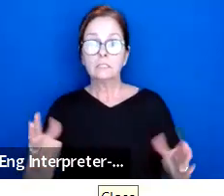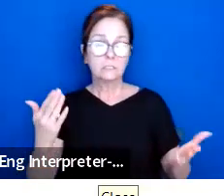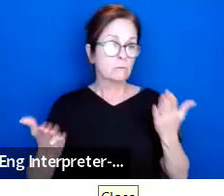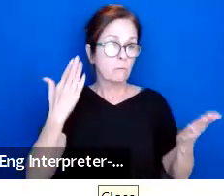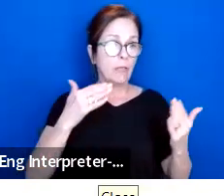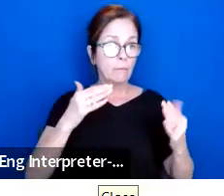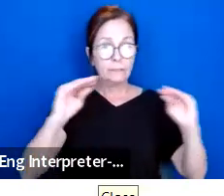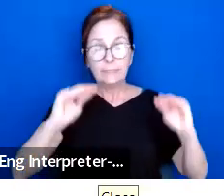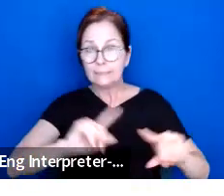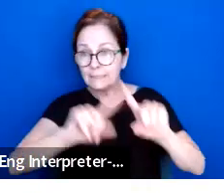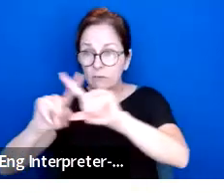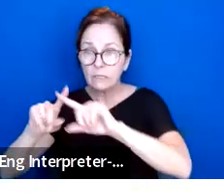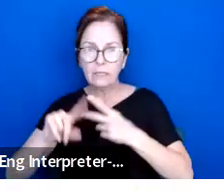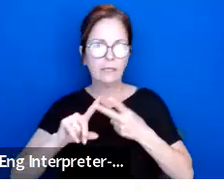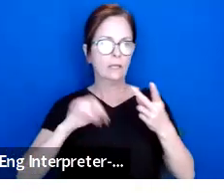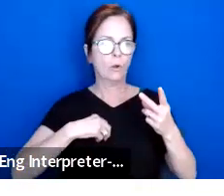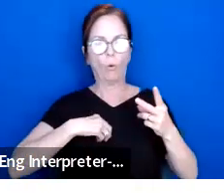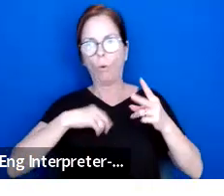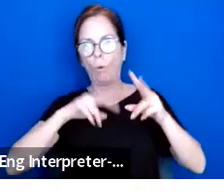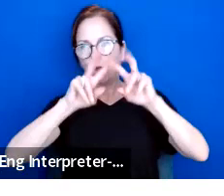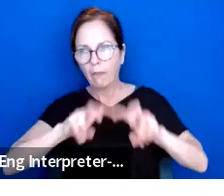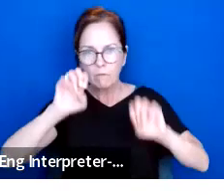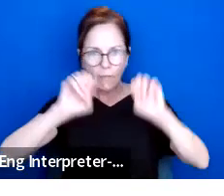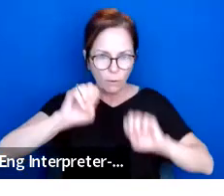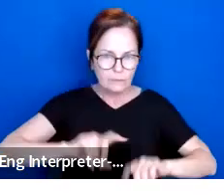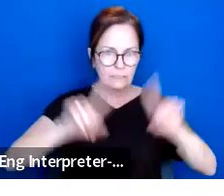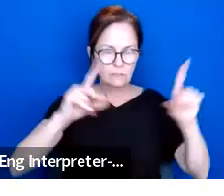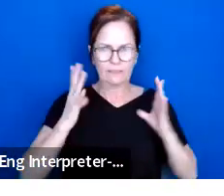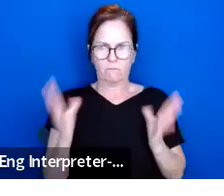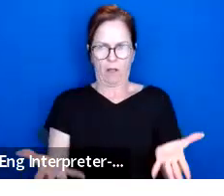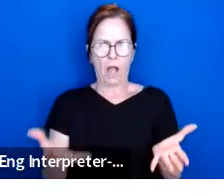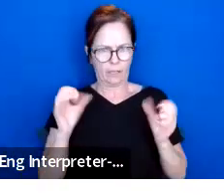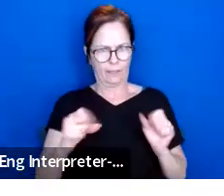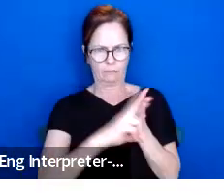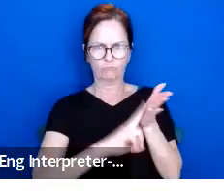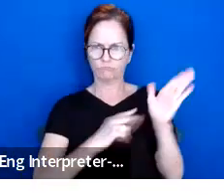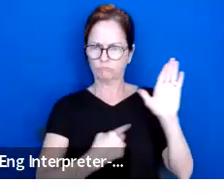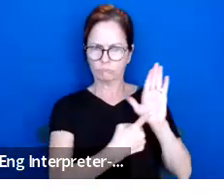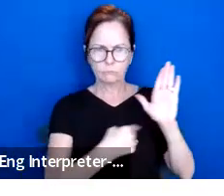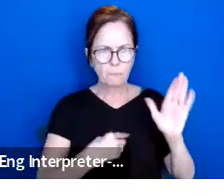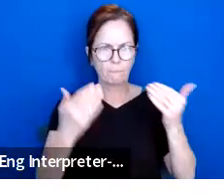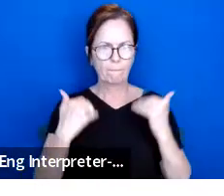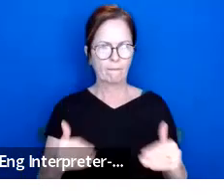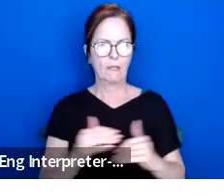That's all allowable. Under our contract. I may not use equity reflection as part of the review.